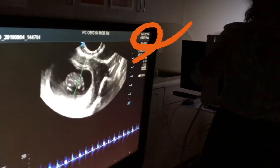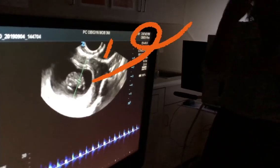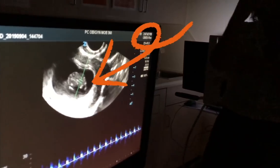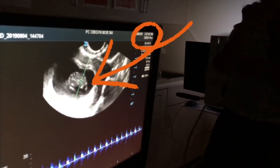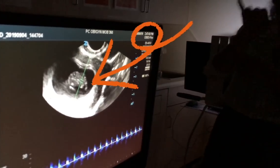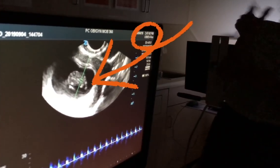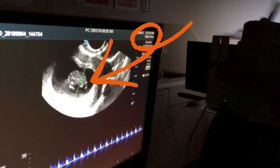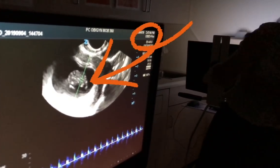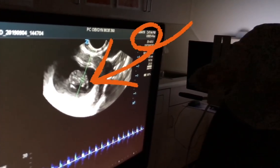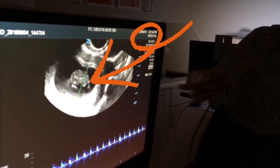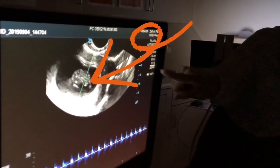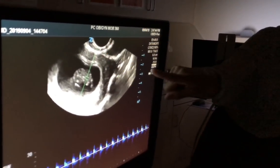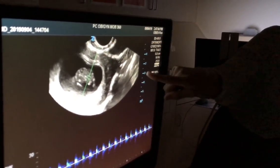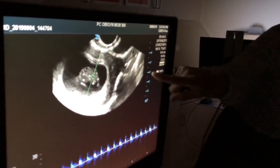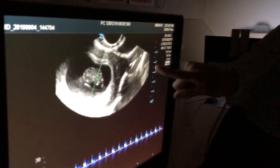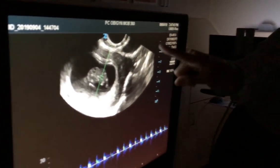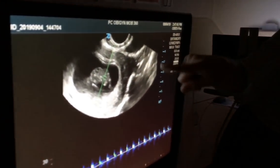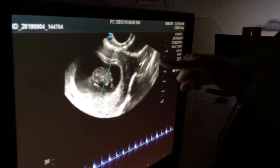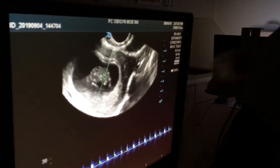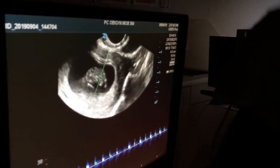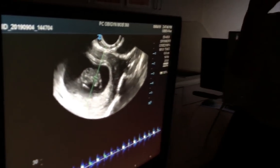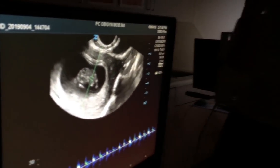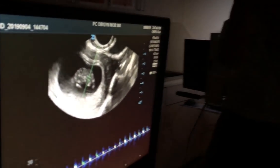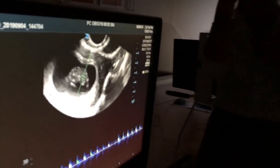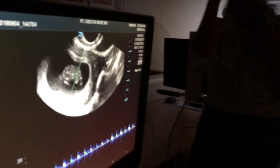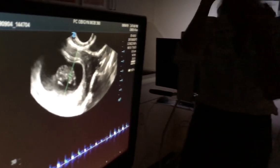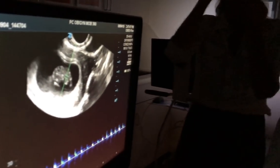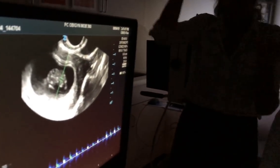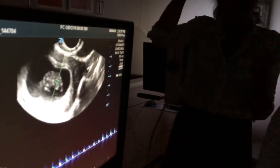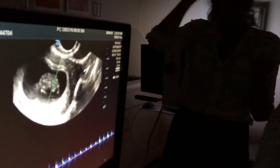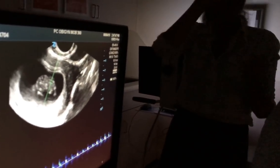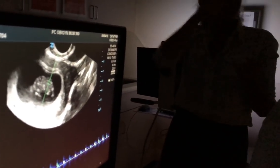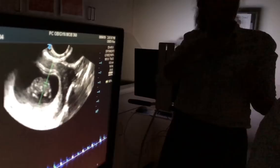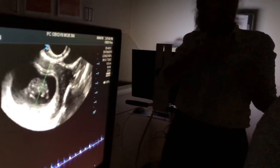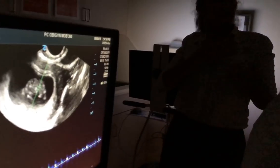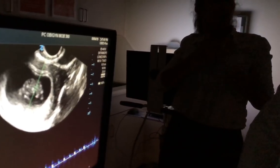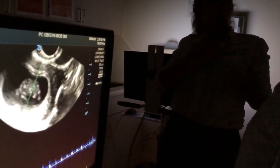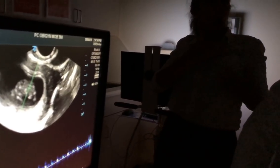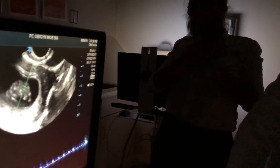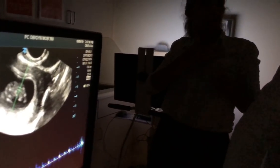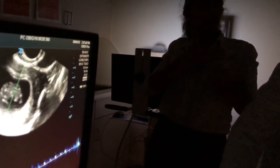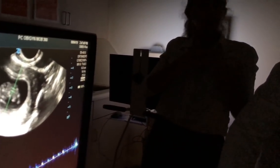If he wants to see, you know, right there. C: WOW! That's where the heart is right here.